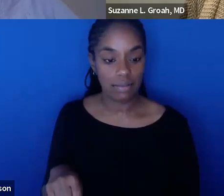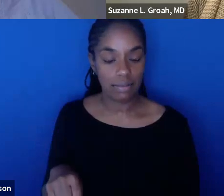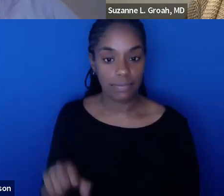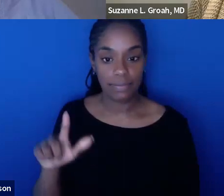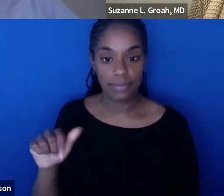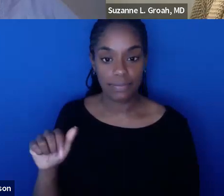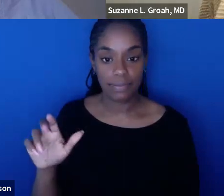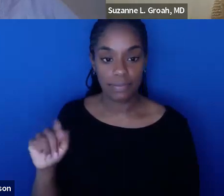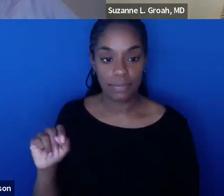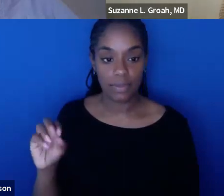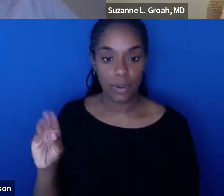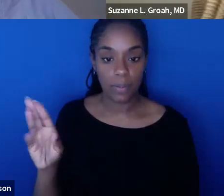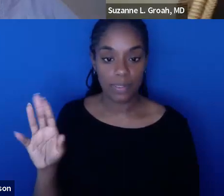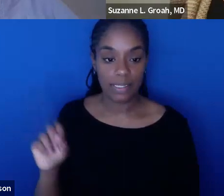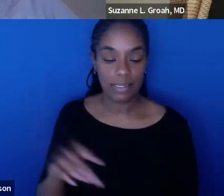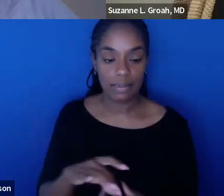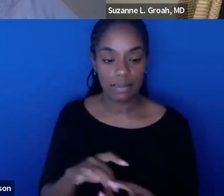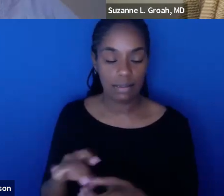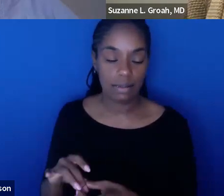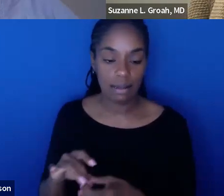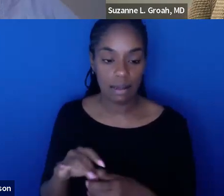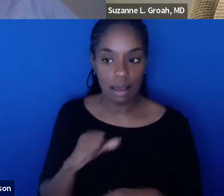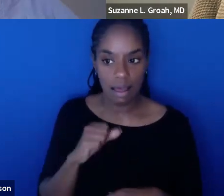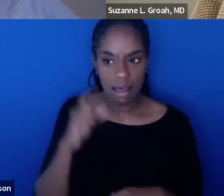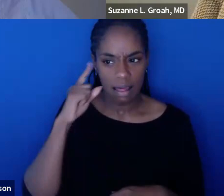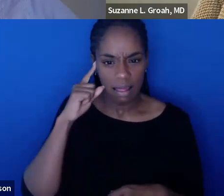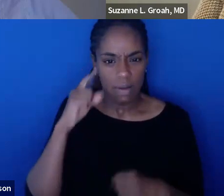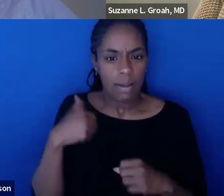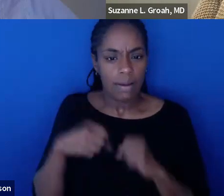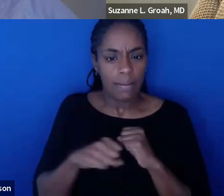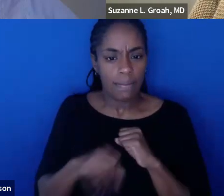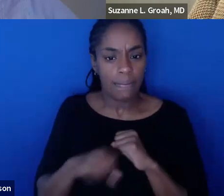I am not exactly sure. I think there are actually commercially available products, and I know there's